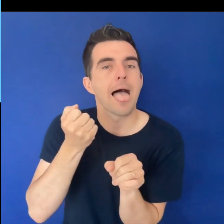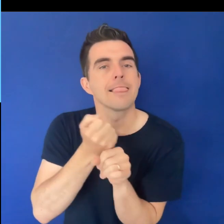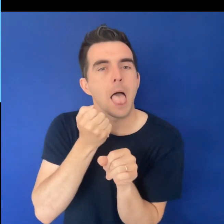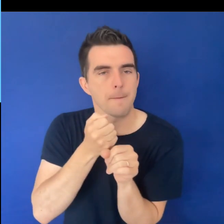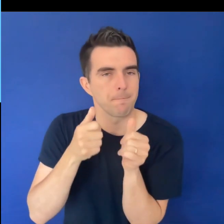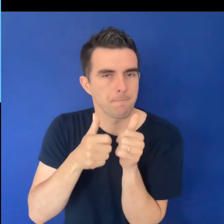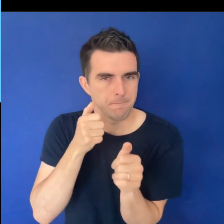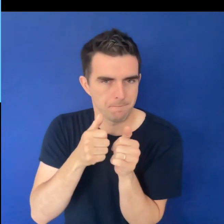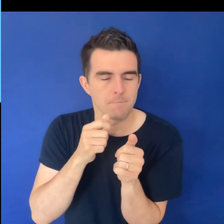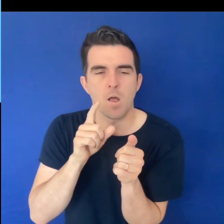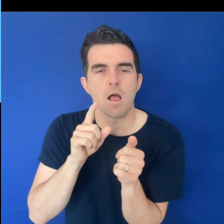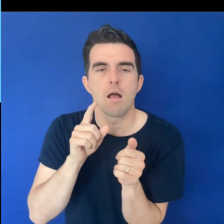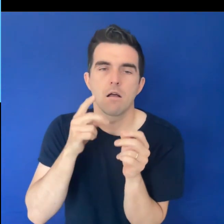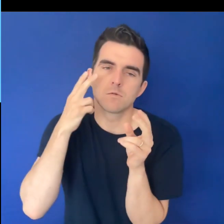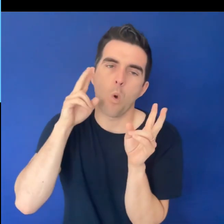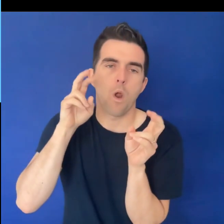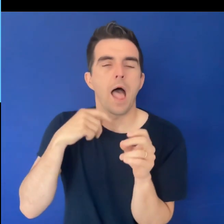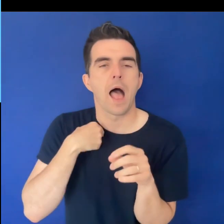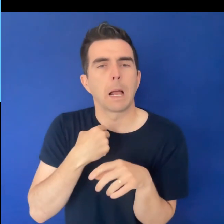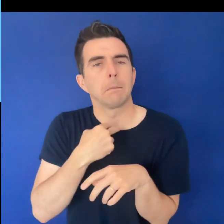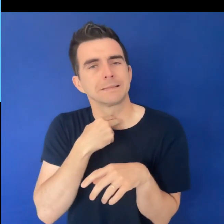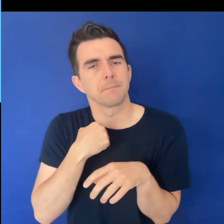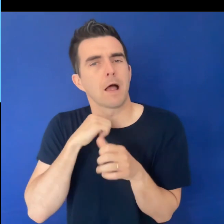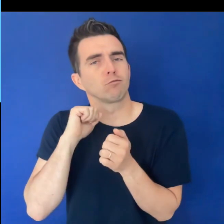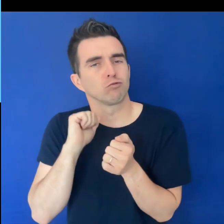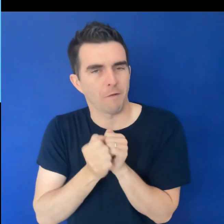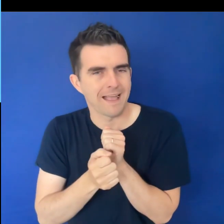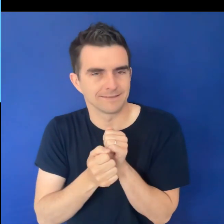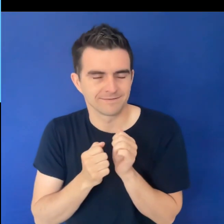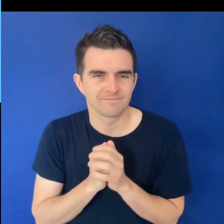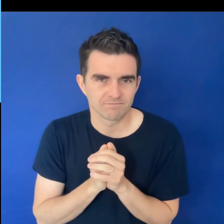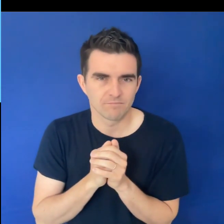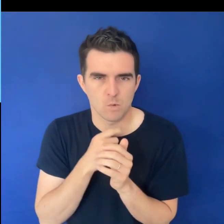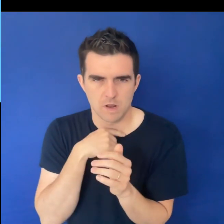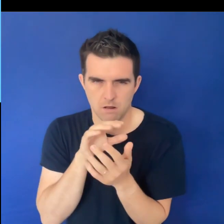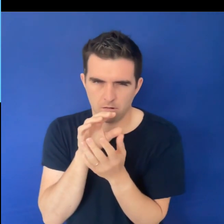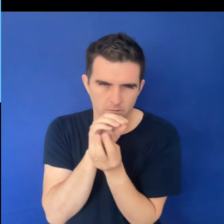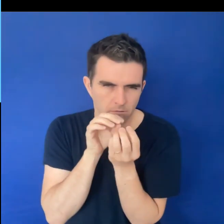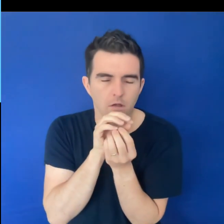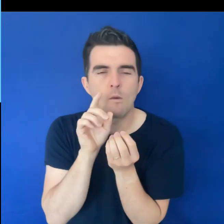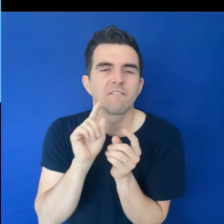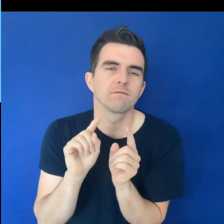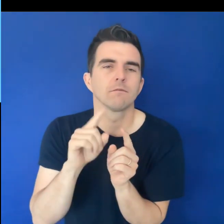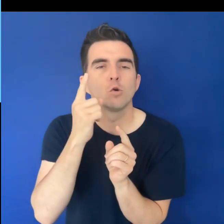based out of India called IMissMyFriends Studio. We’re working on our first title, Fishbowl.